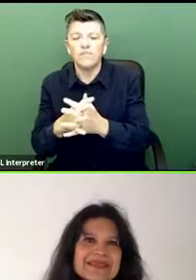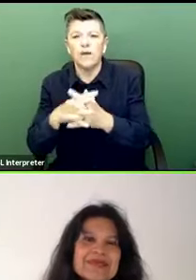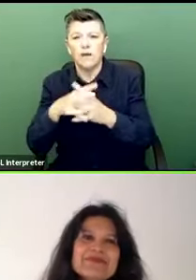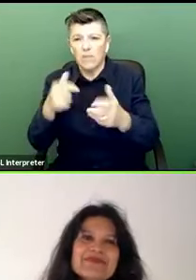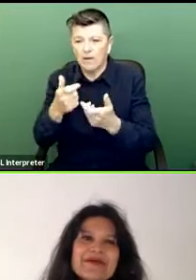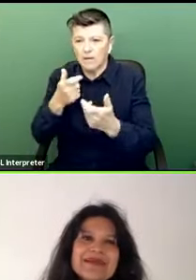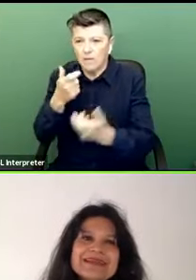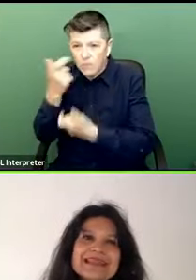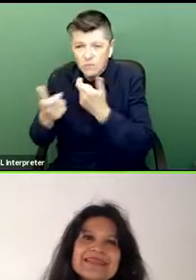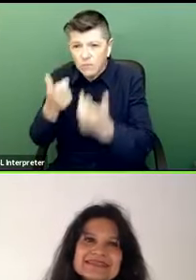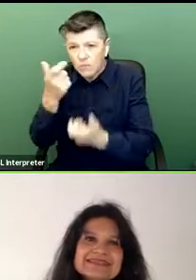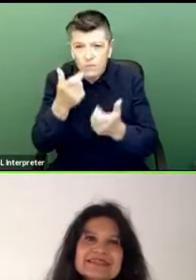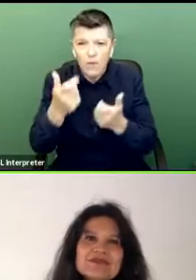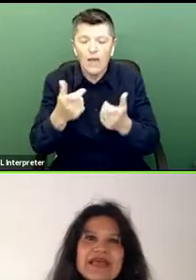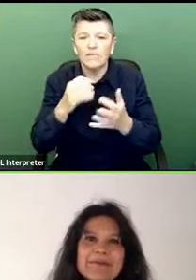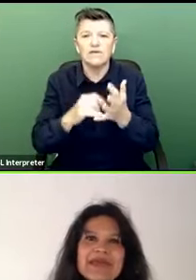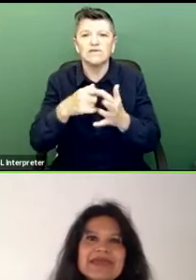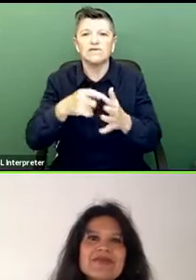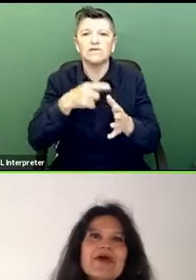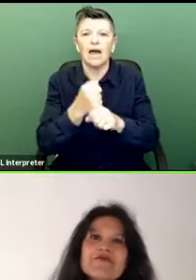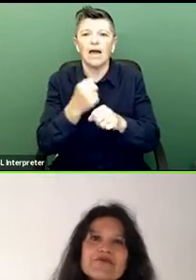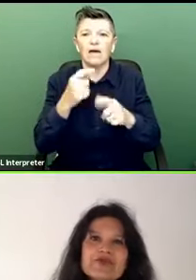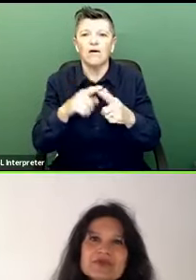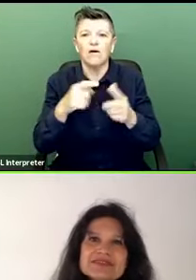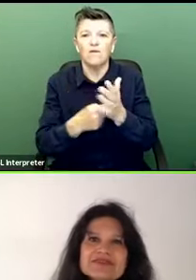SC honorary fe lo. Chair was announced in 2019